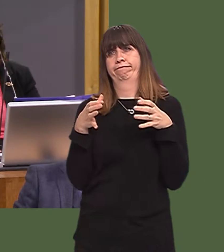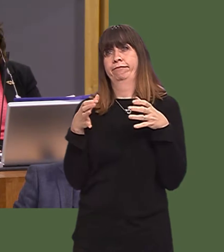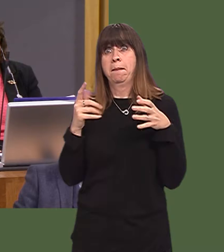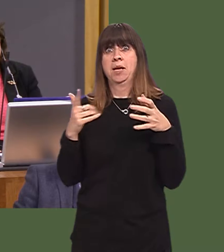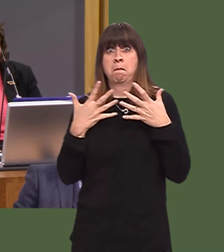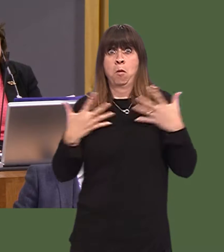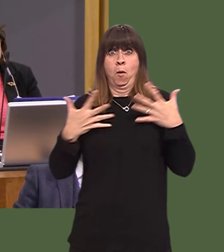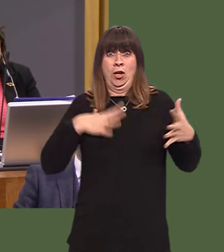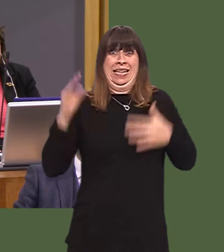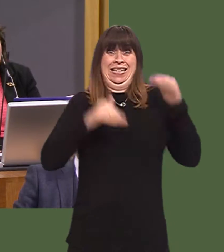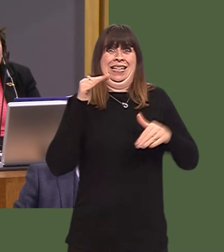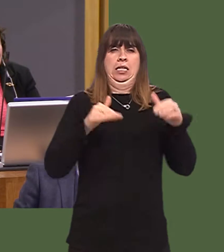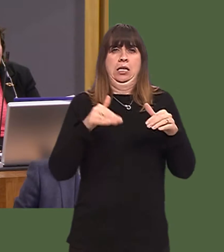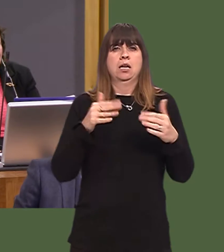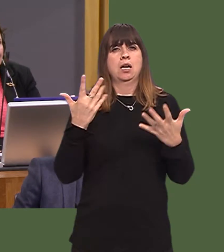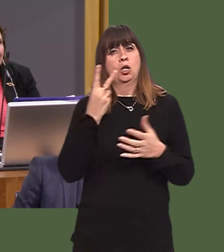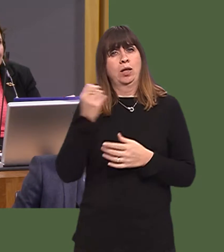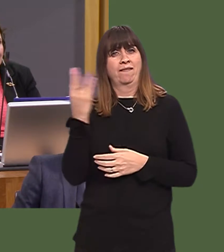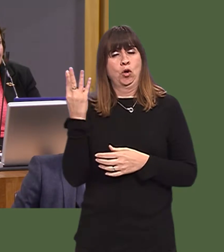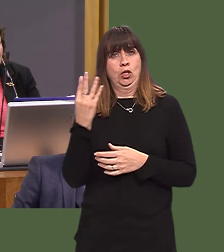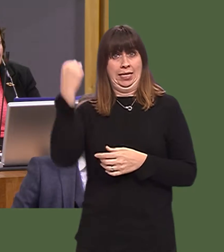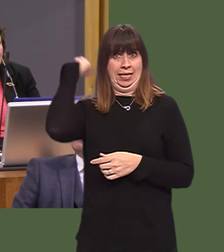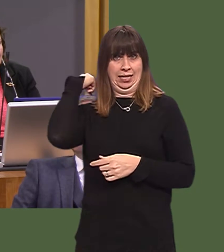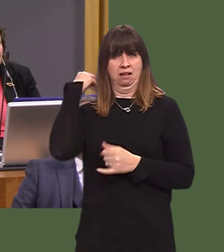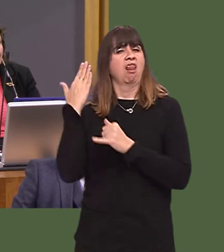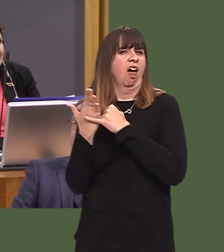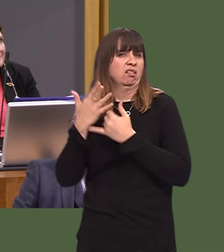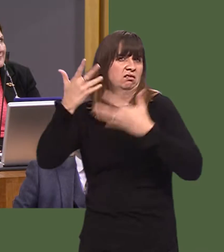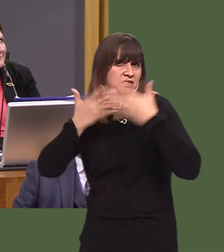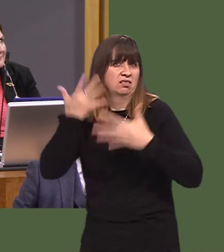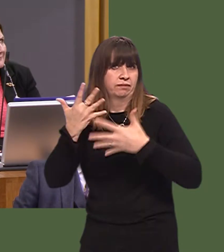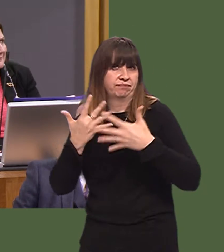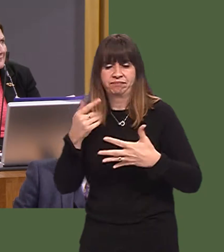And, in fact, in 2014óthe latest figures for which Iíve been able to findówe had